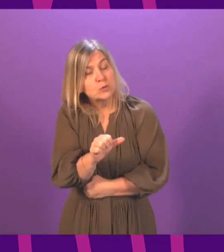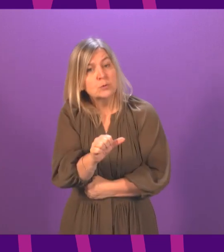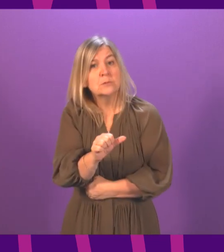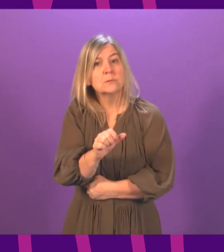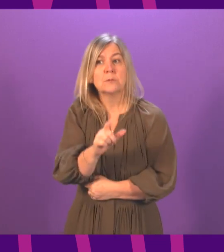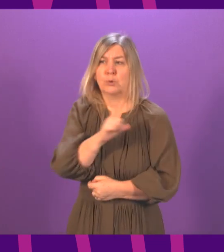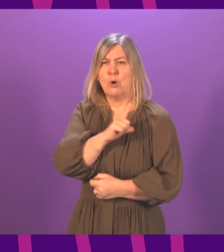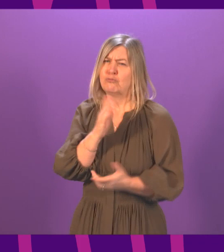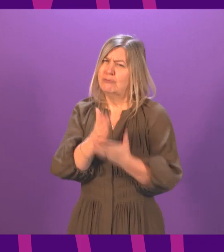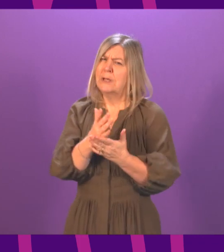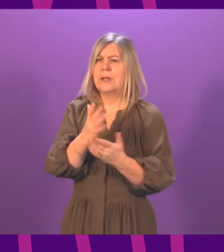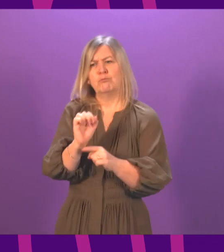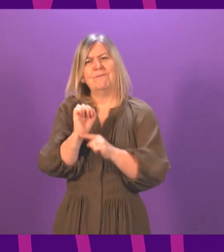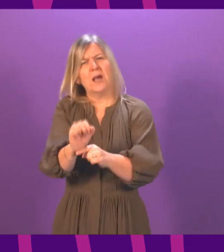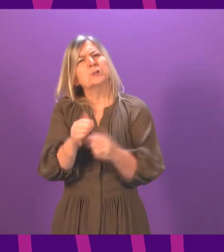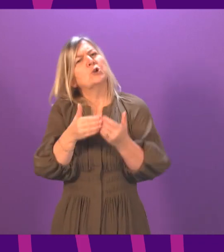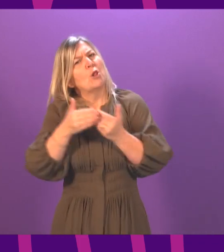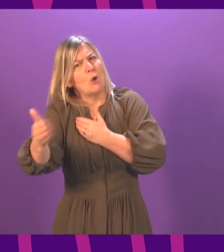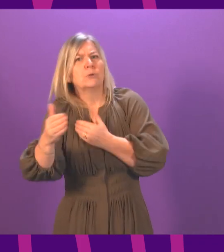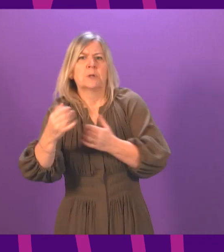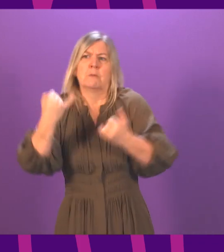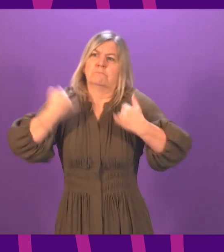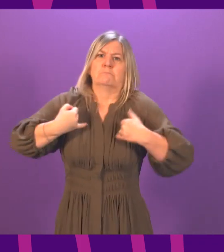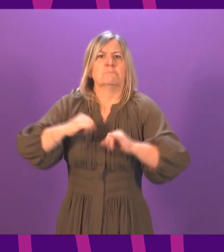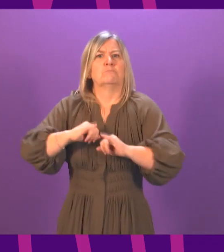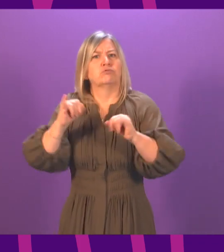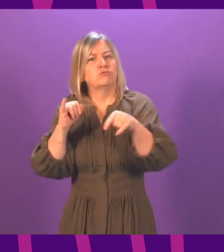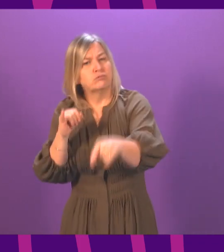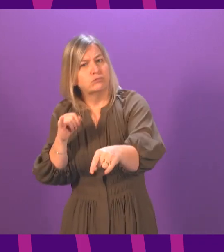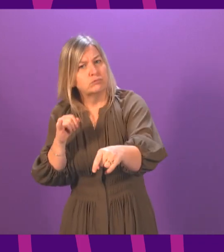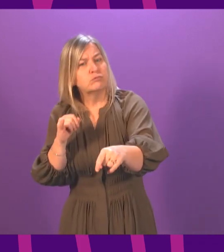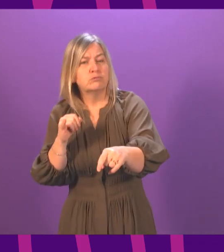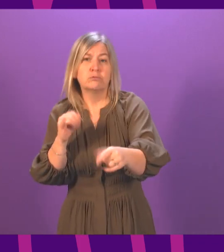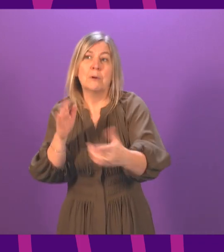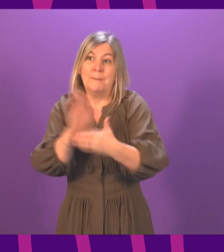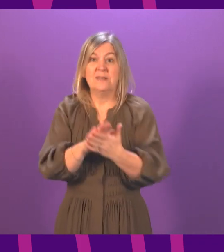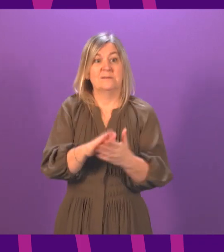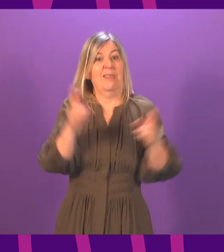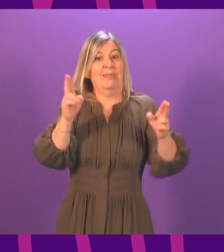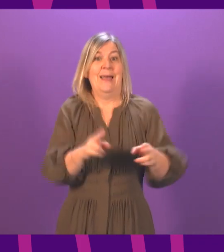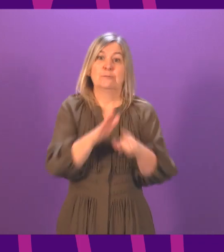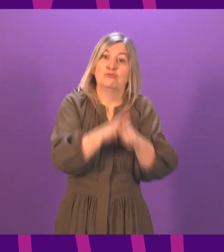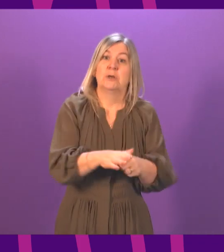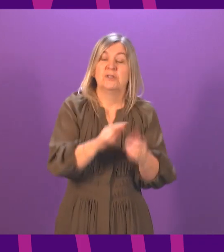preventative measure that will relieve pressure on our NHS in the long run, but also ensure that the